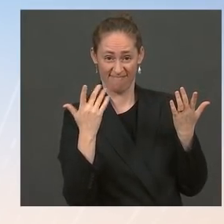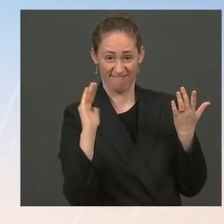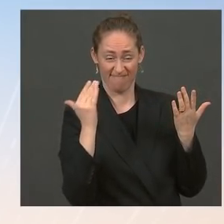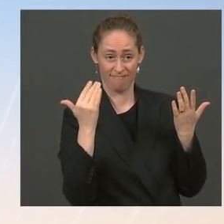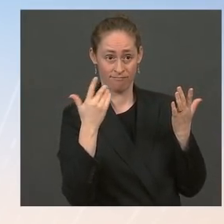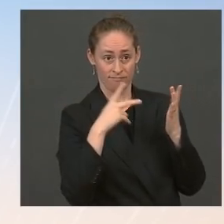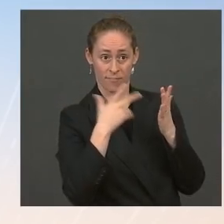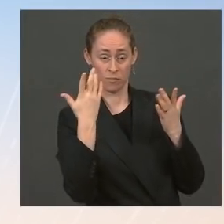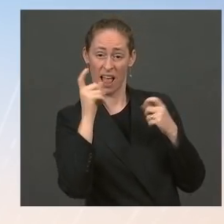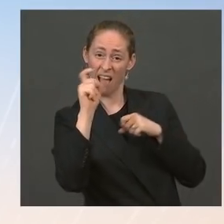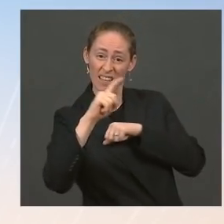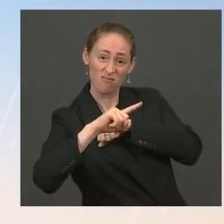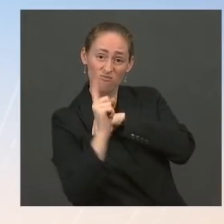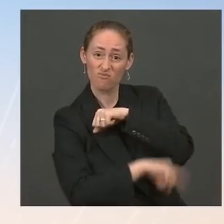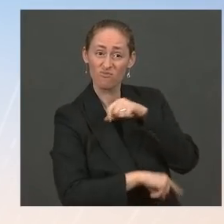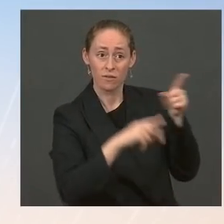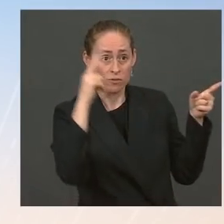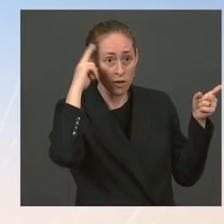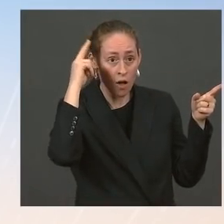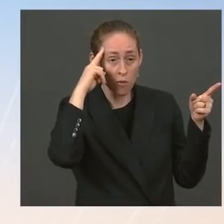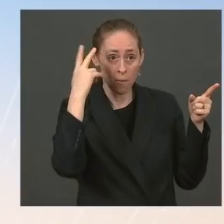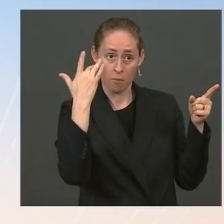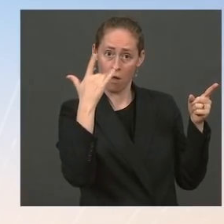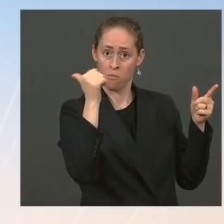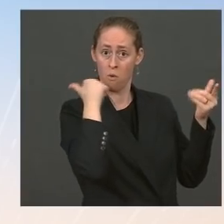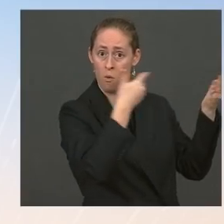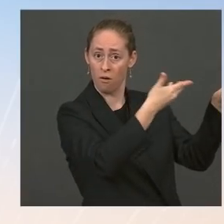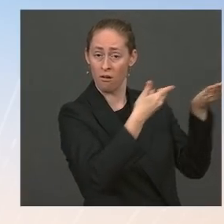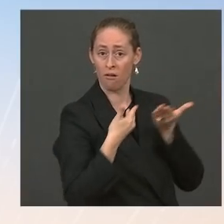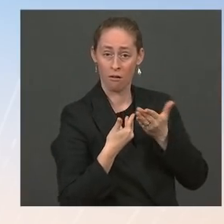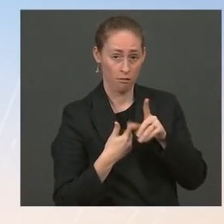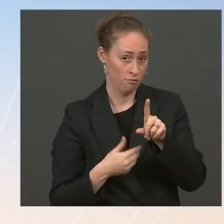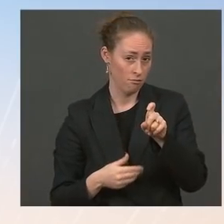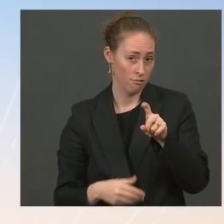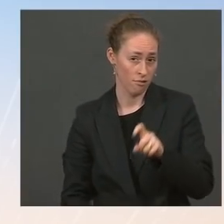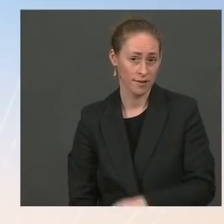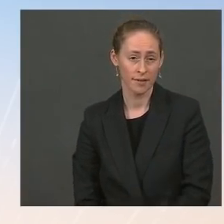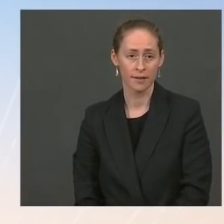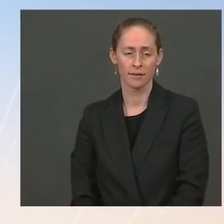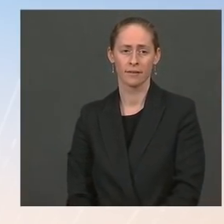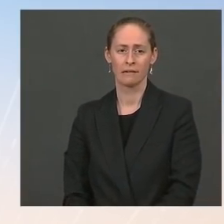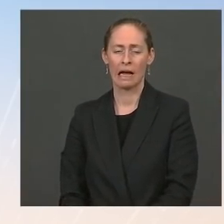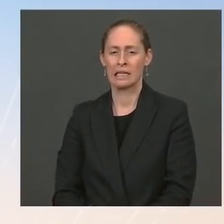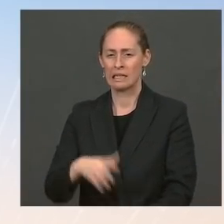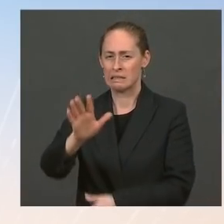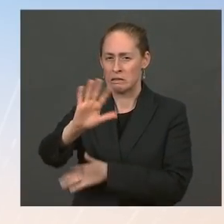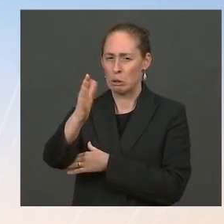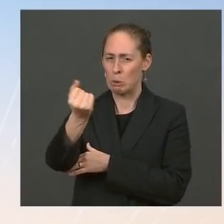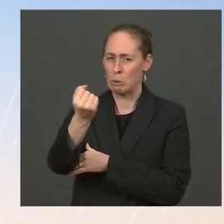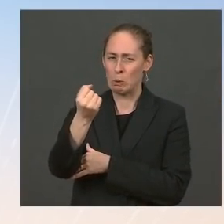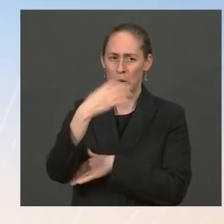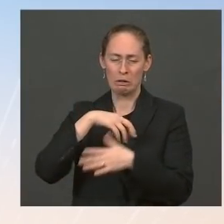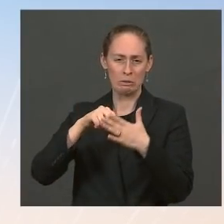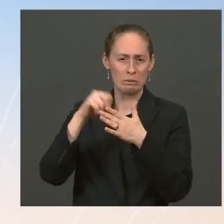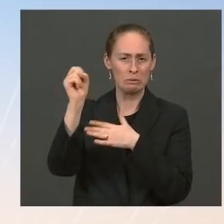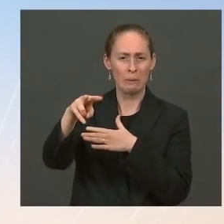as a result of that? Ms. Psaki: Well, I certainly don't want to make a prediction of that from here, but I will reiterate that we have raised